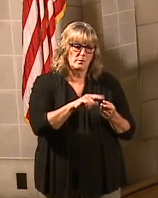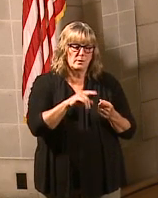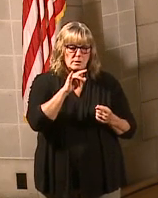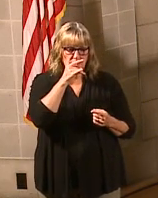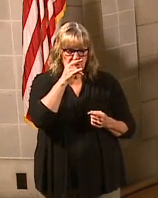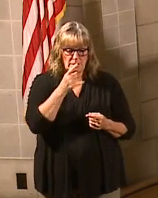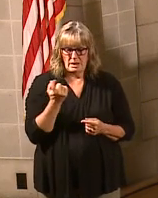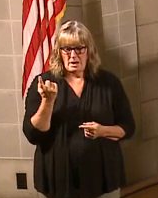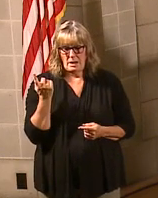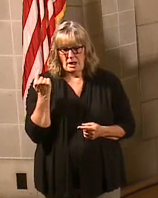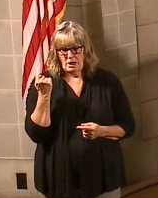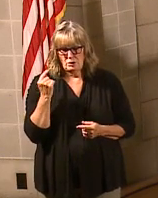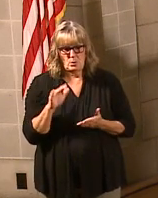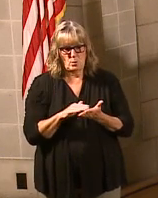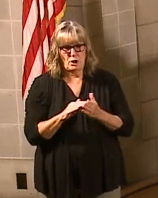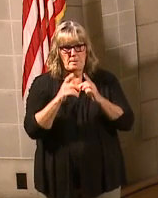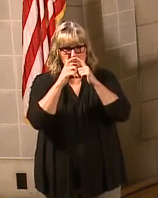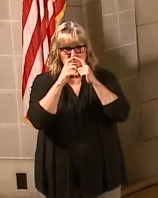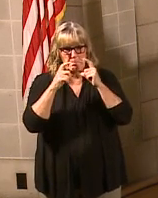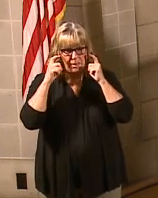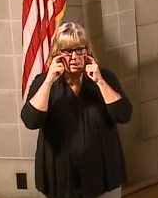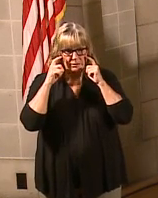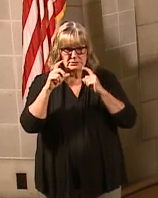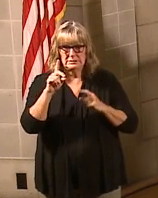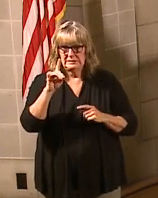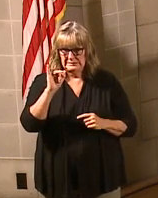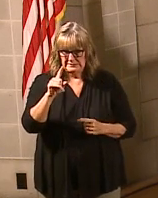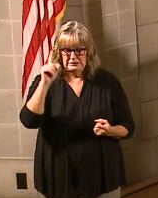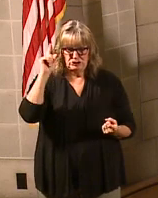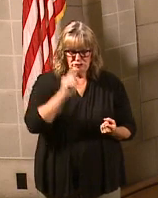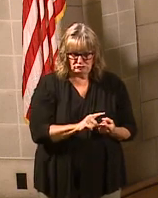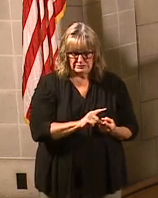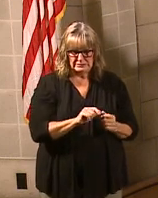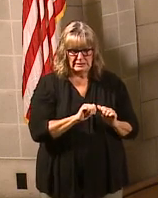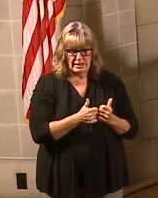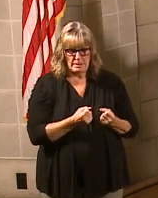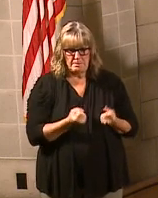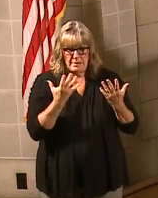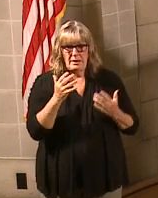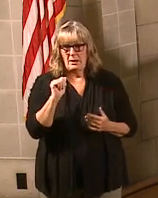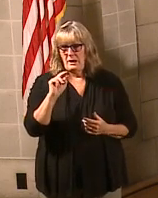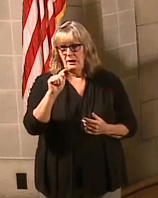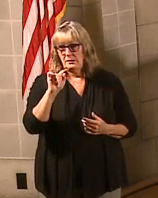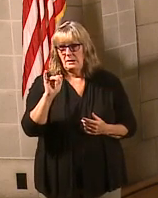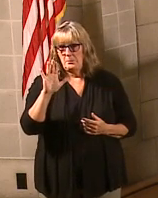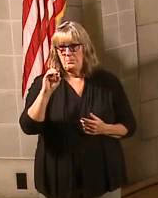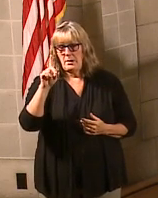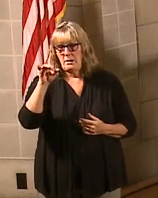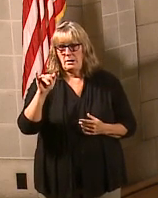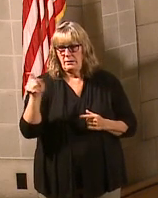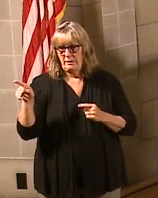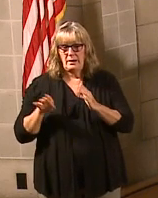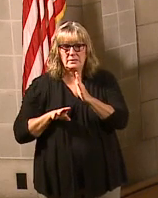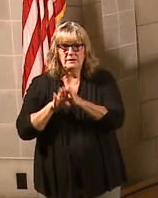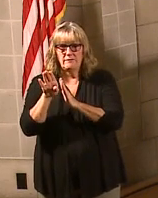ANDREW ASKED IS THERE ANY STUDIES THAT SHOW WHETHER WHEN